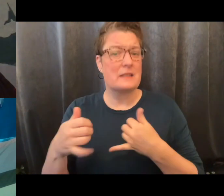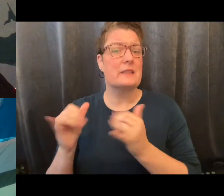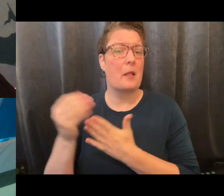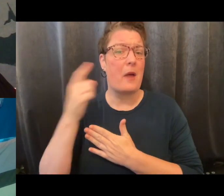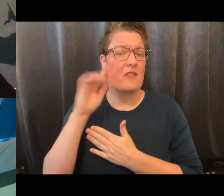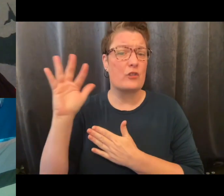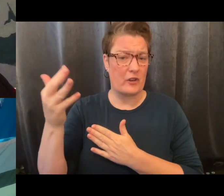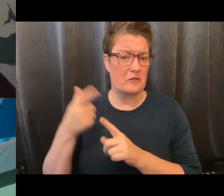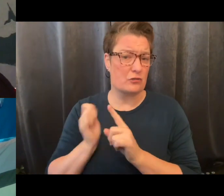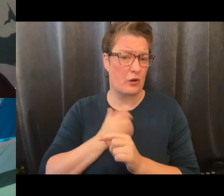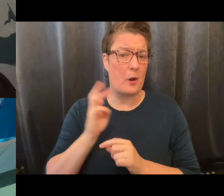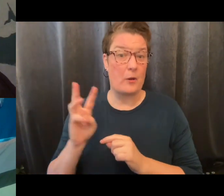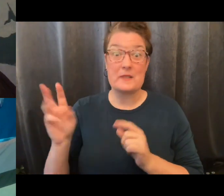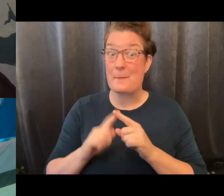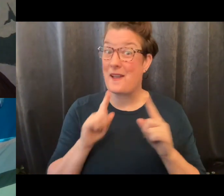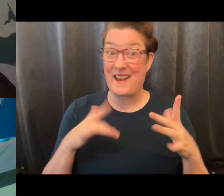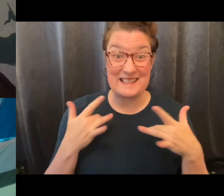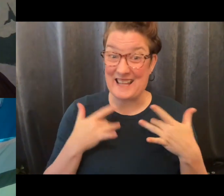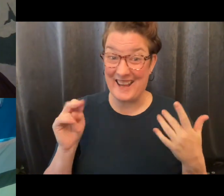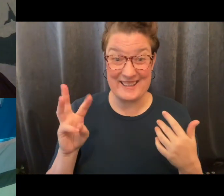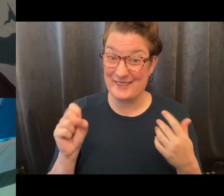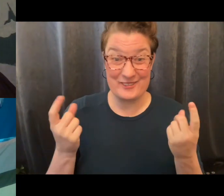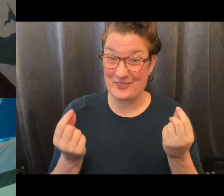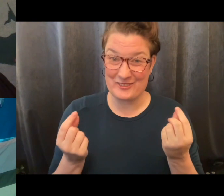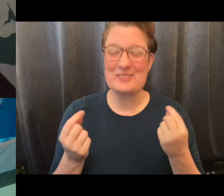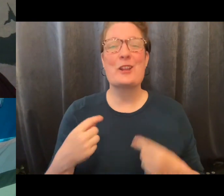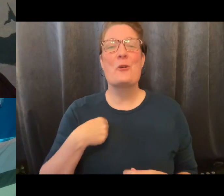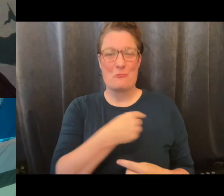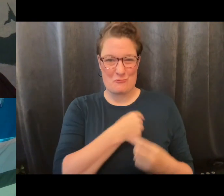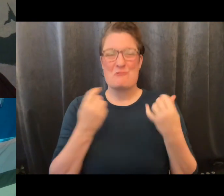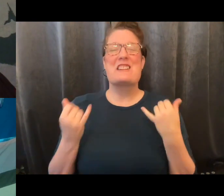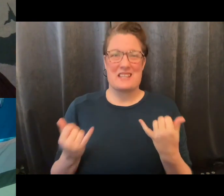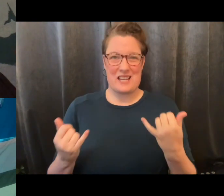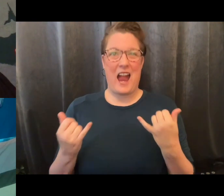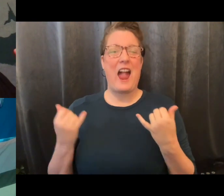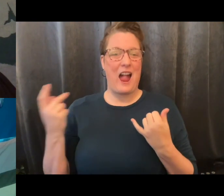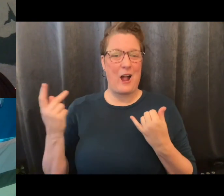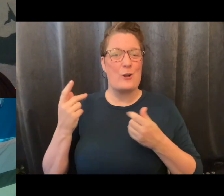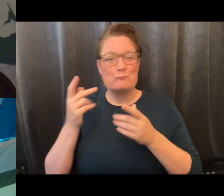But the big exciting news is that we are now making planners available for